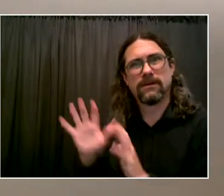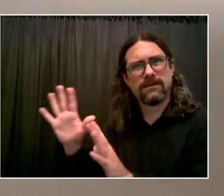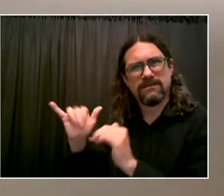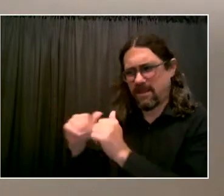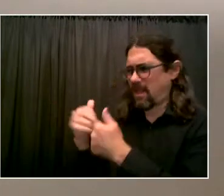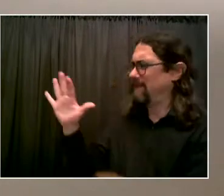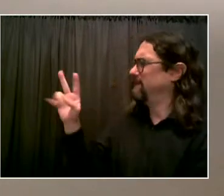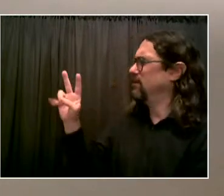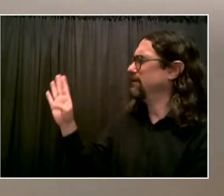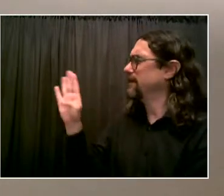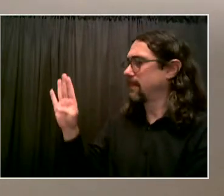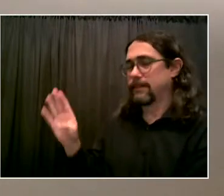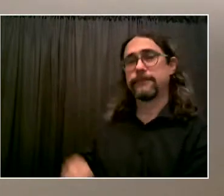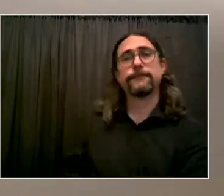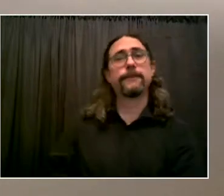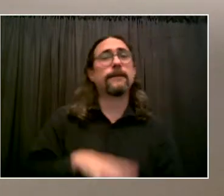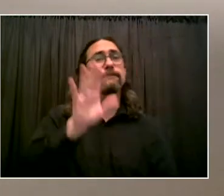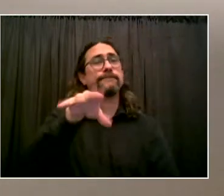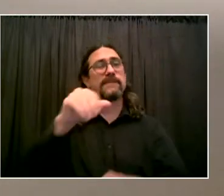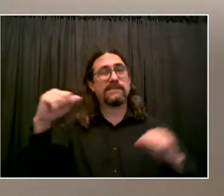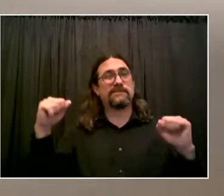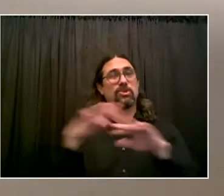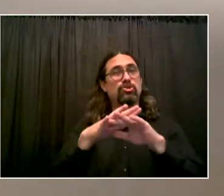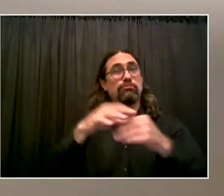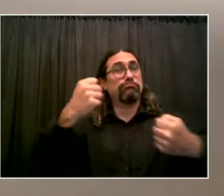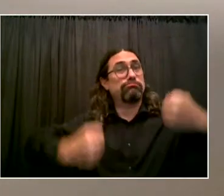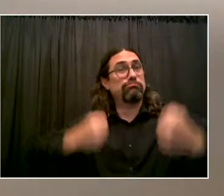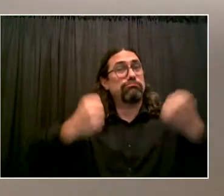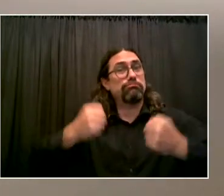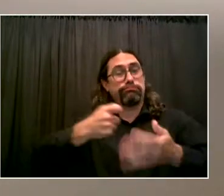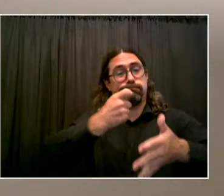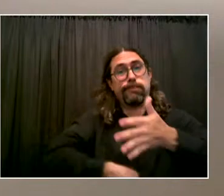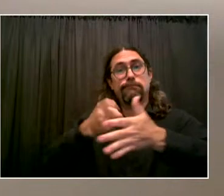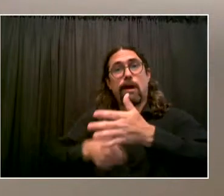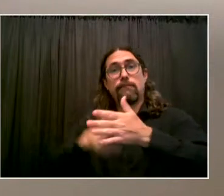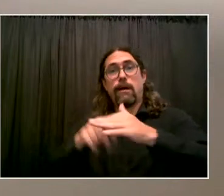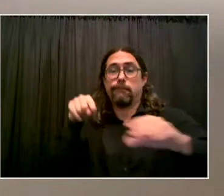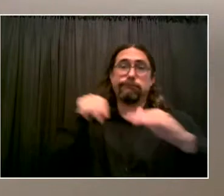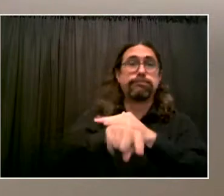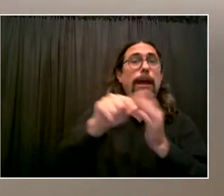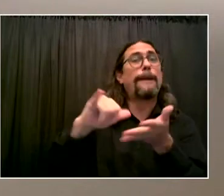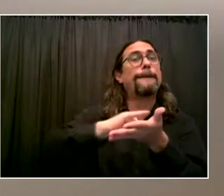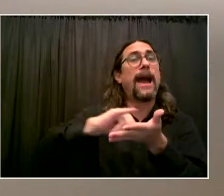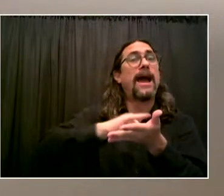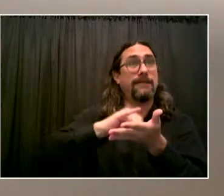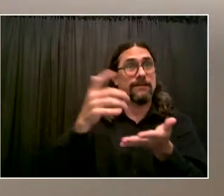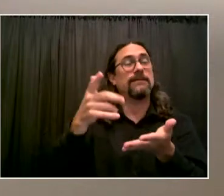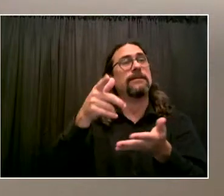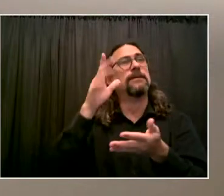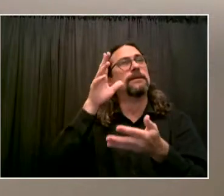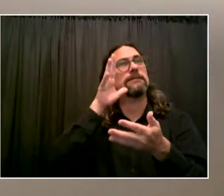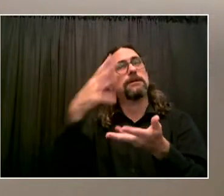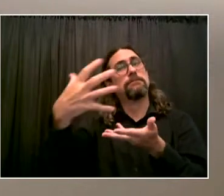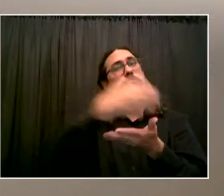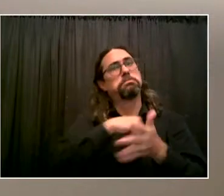JUST AS THE MAYOR WAS SAYING, HARDENING THE SYSTEM AGAINST FLOODING, UPGRADING SIGNALS AND